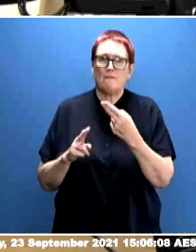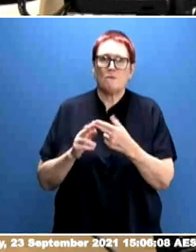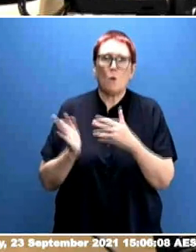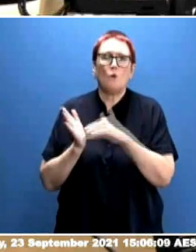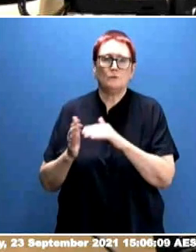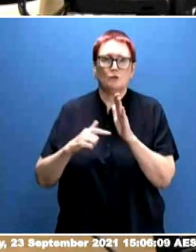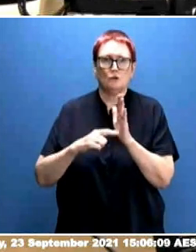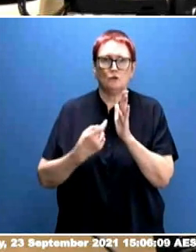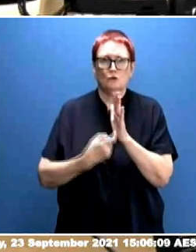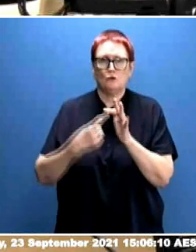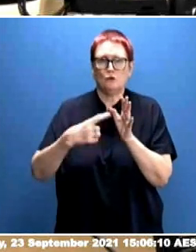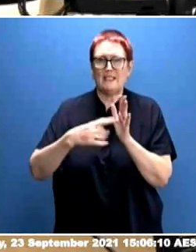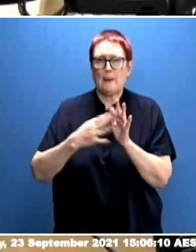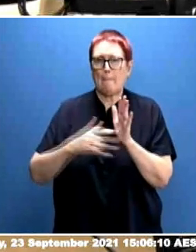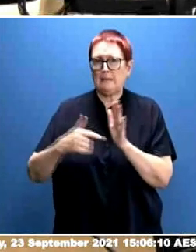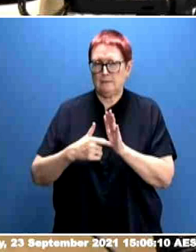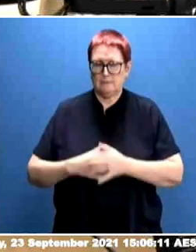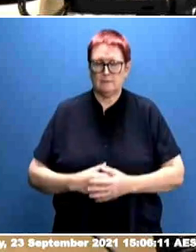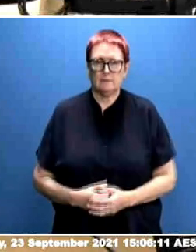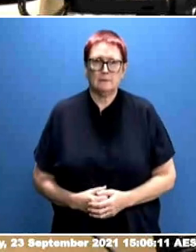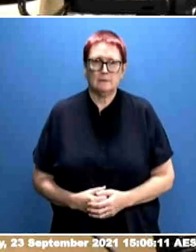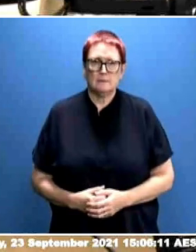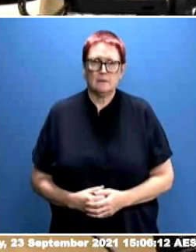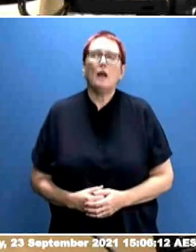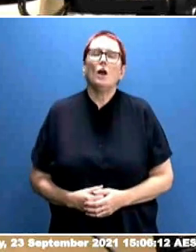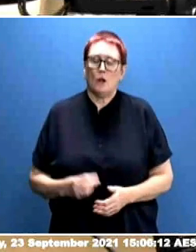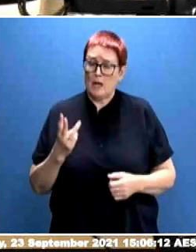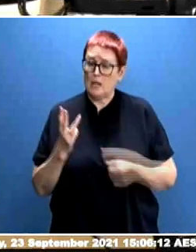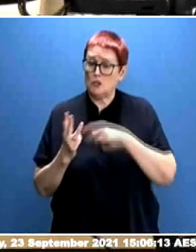So two of them have either been there as part of a suspended sentence